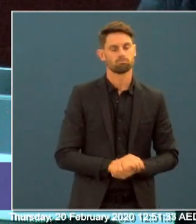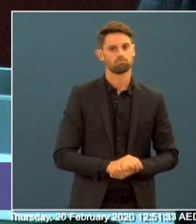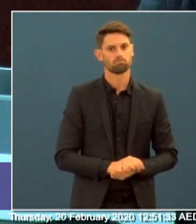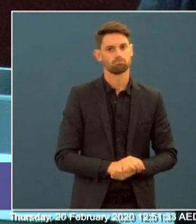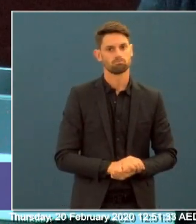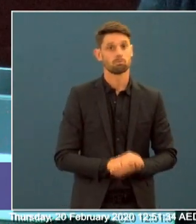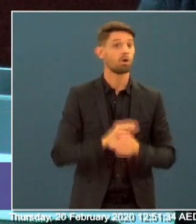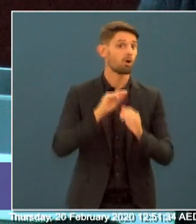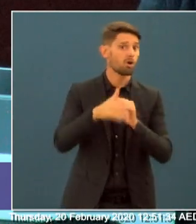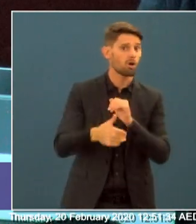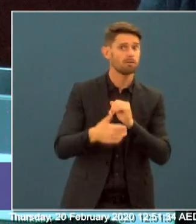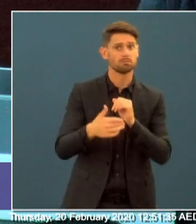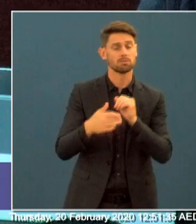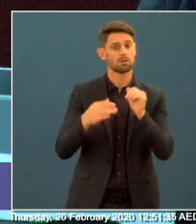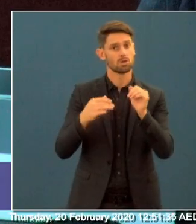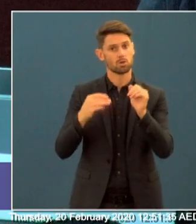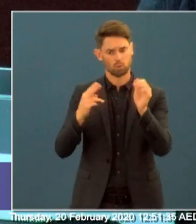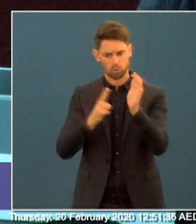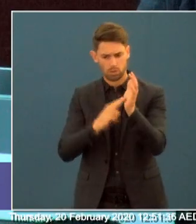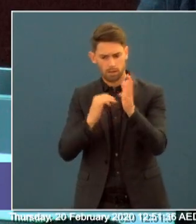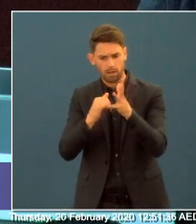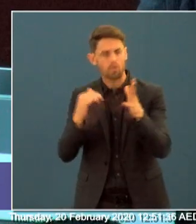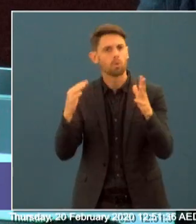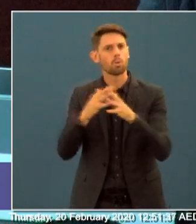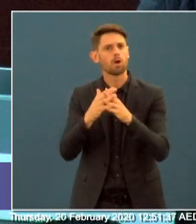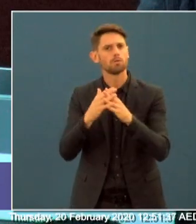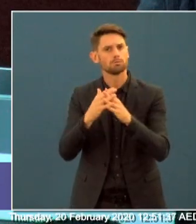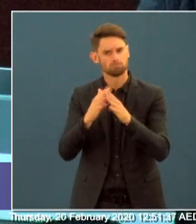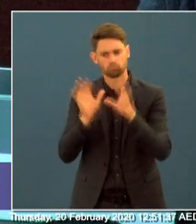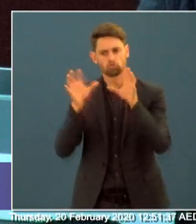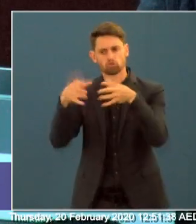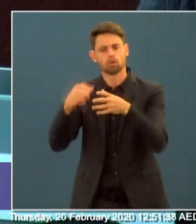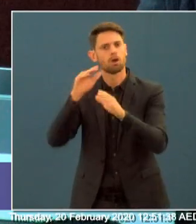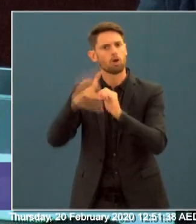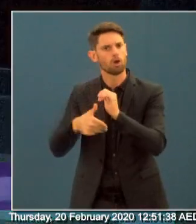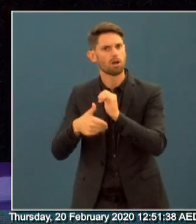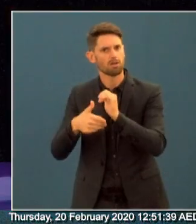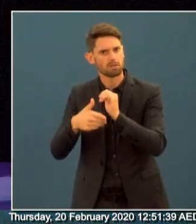like New South Wales Council for Intellectual Disability and other bodies and Inclusion Australia,